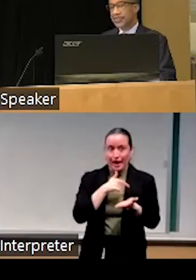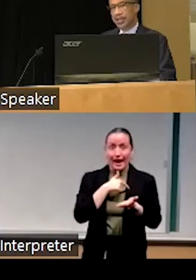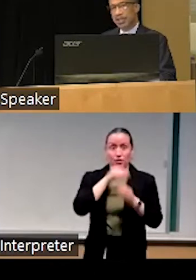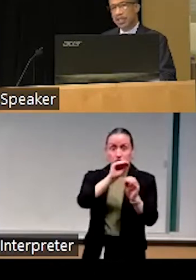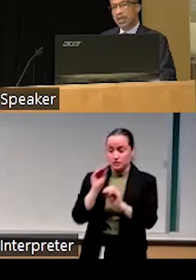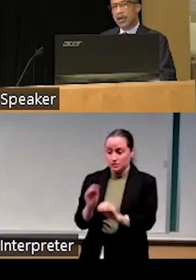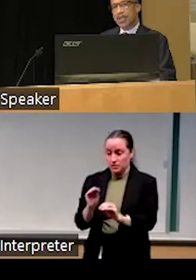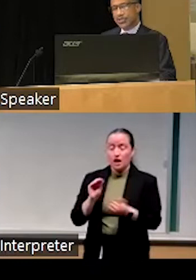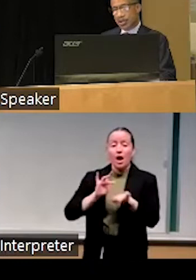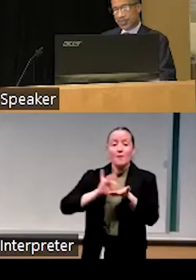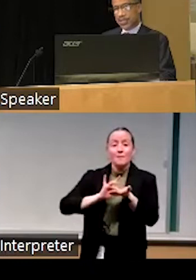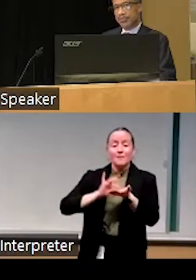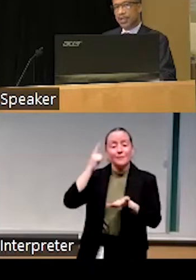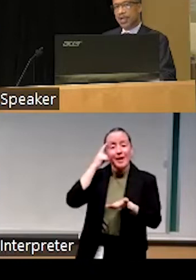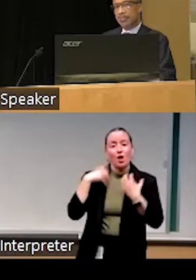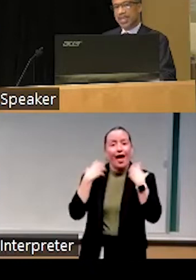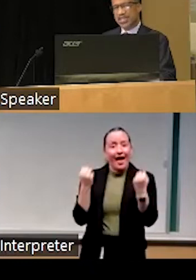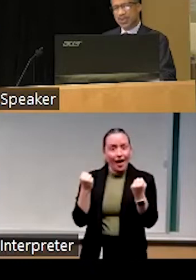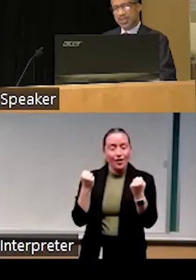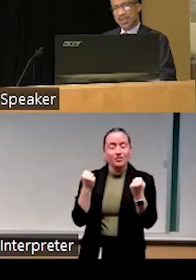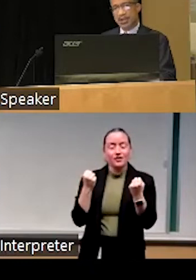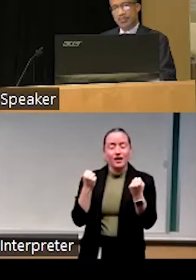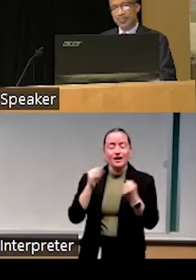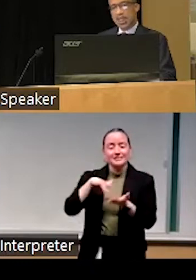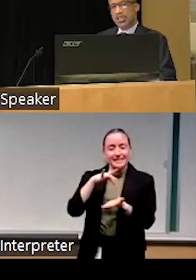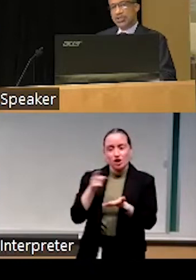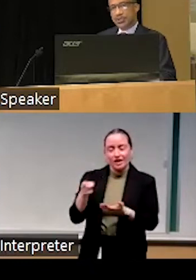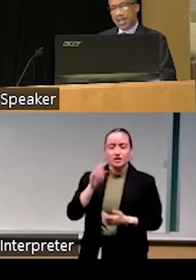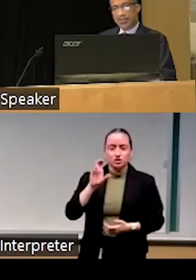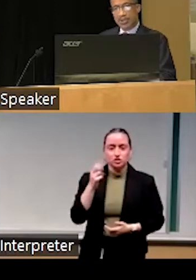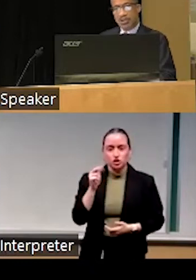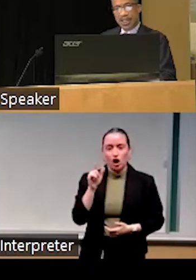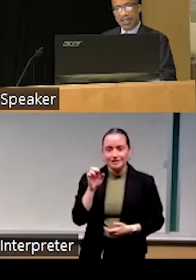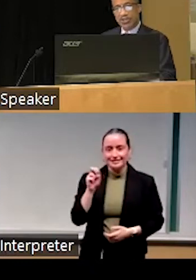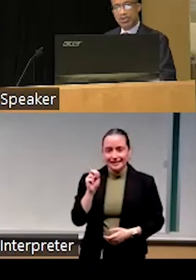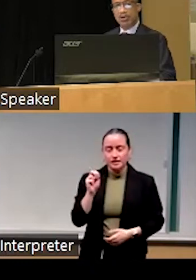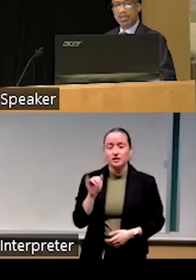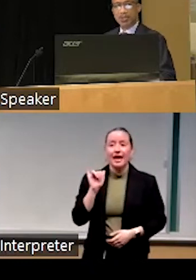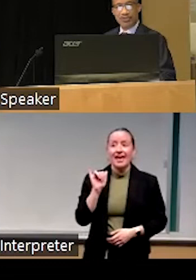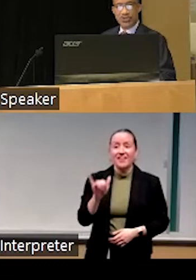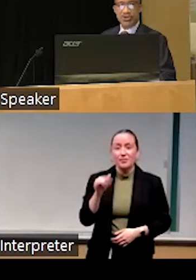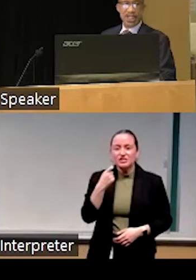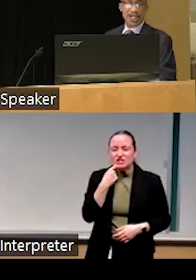health center in Charleston and this was um soon after Hurricane Hugo because my first hurricane